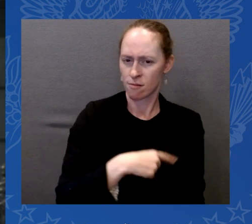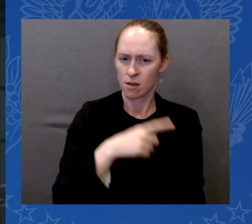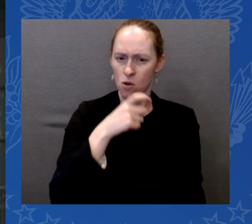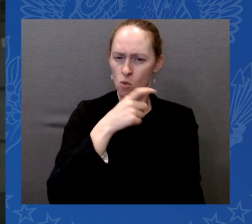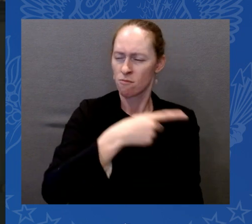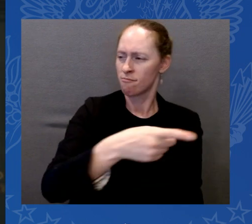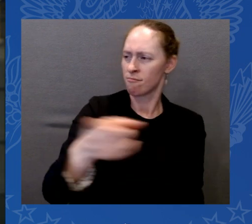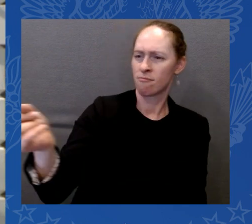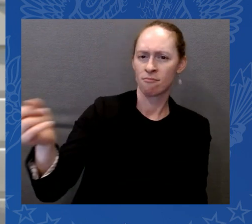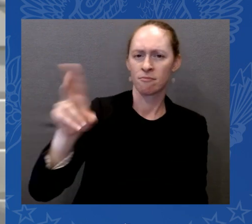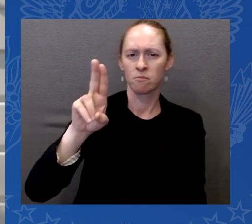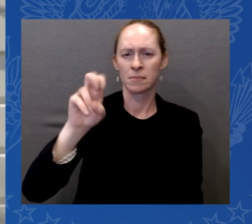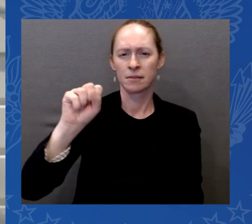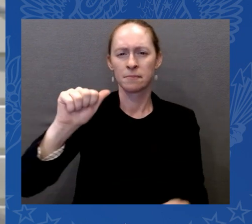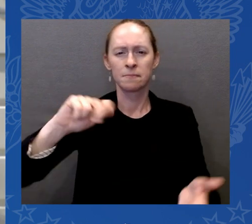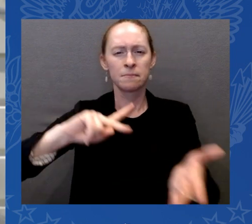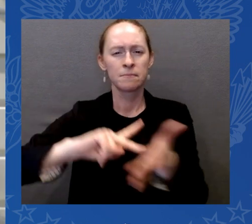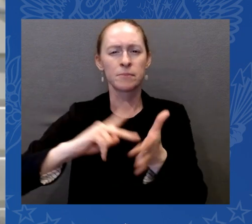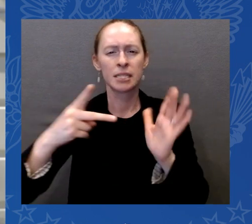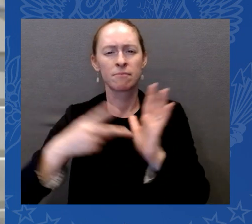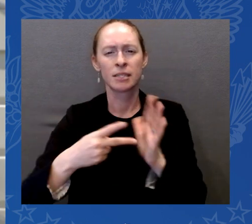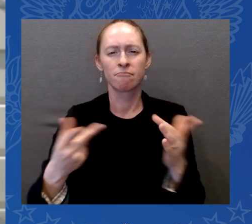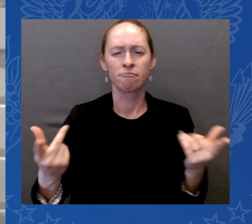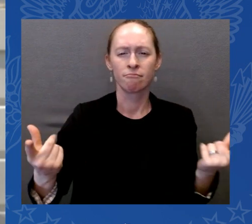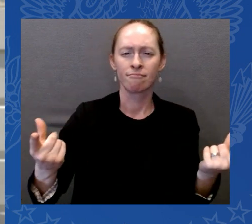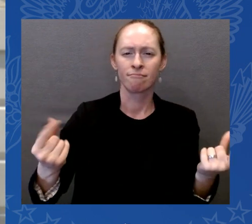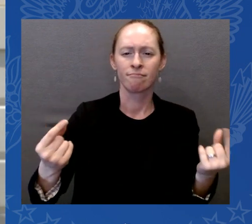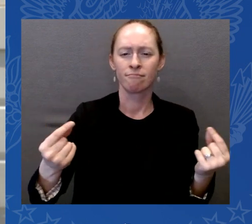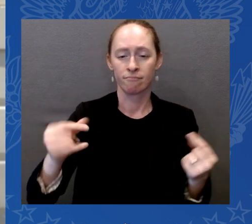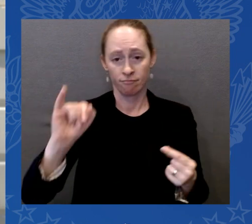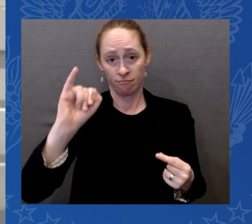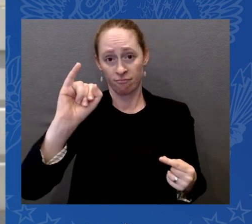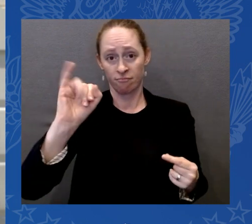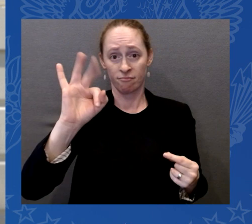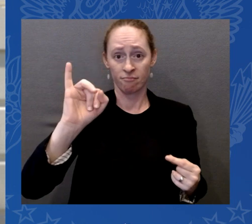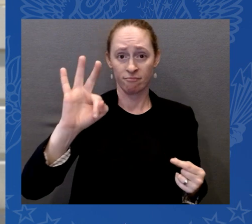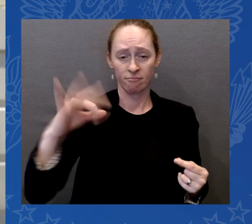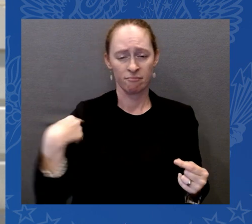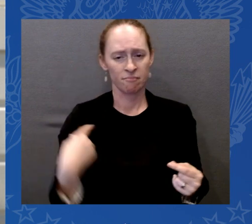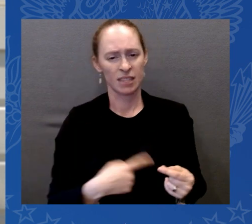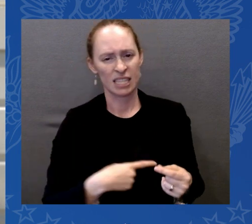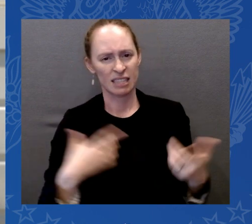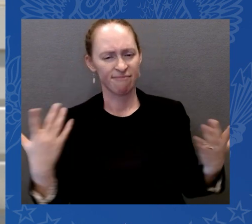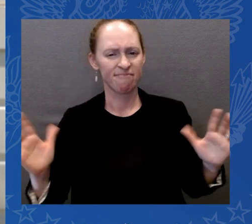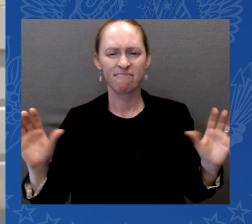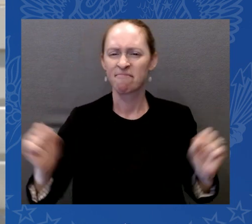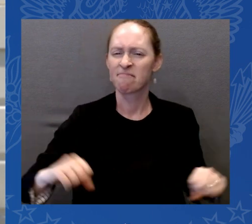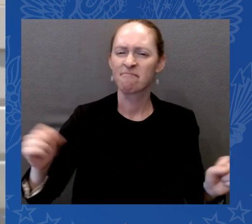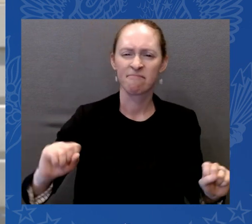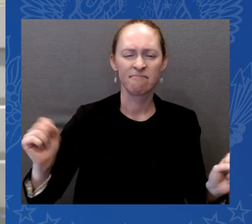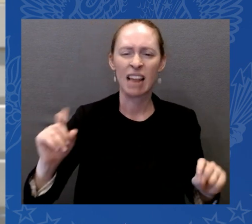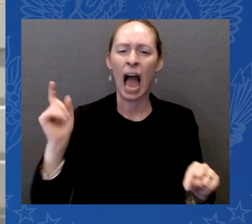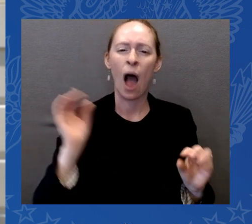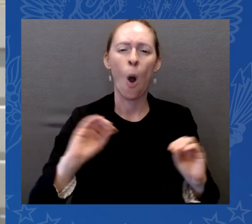we've ever set our mind to -- nothing -- that we've not -- have we not been able to accomplish -- nothing beyond our capacity.